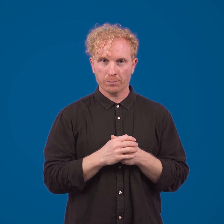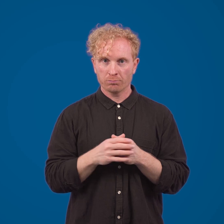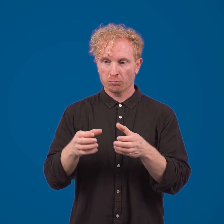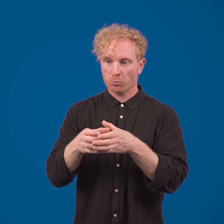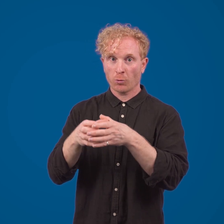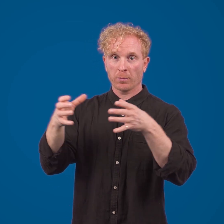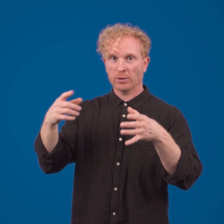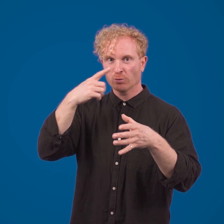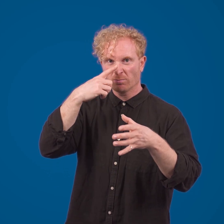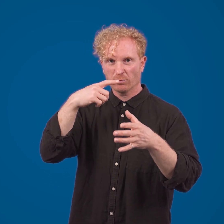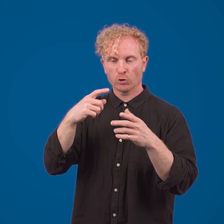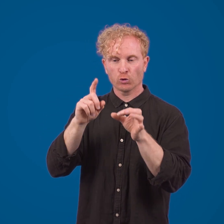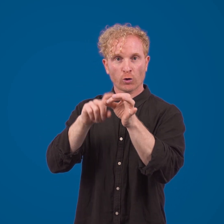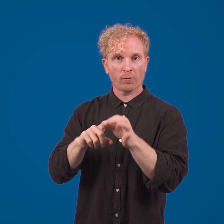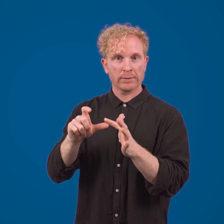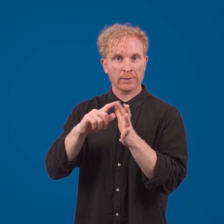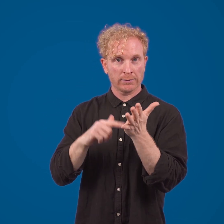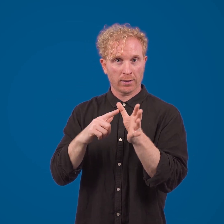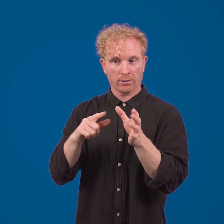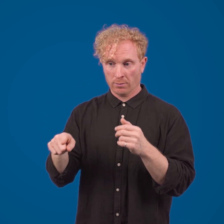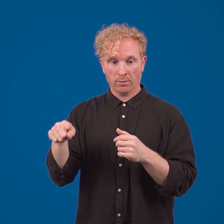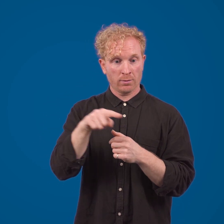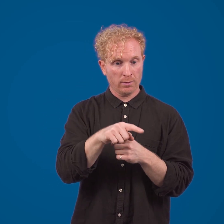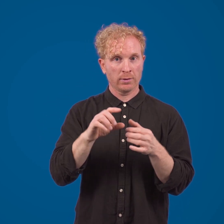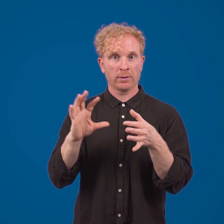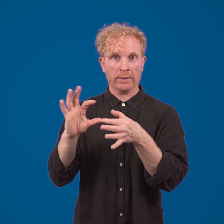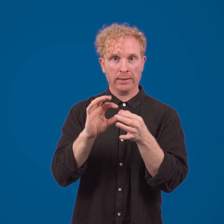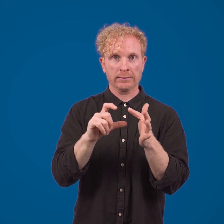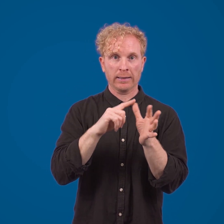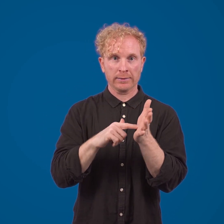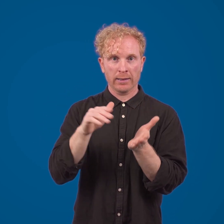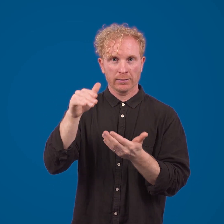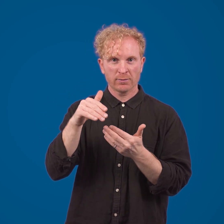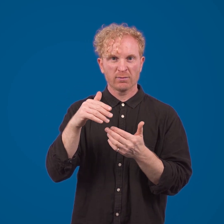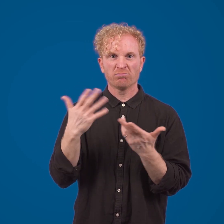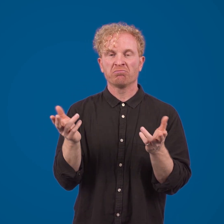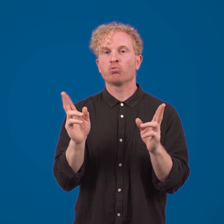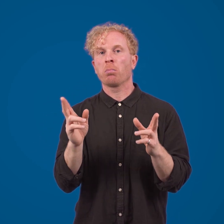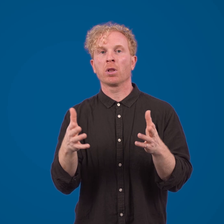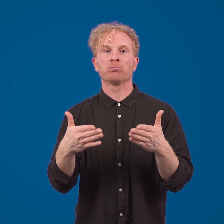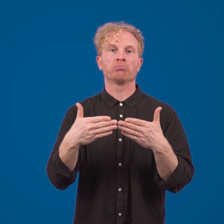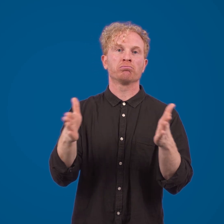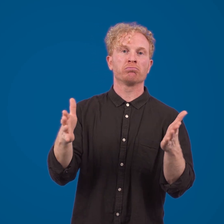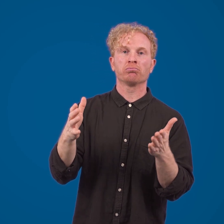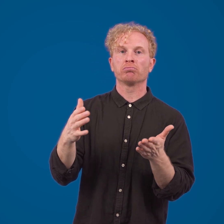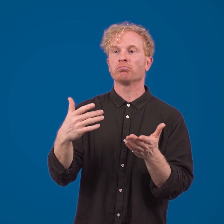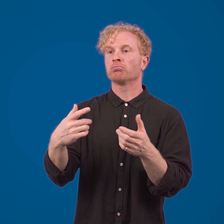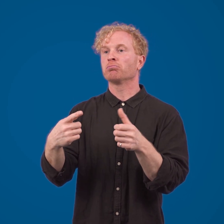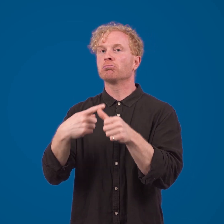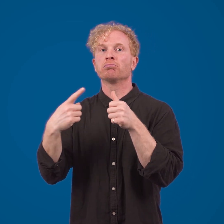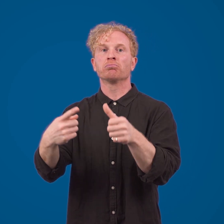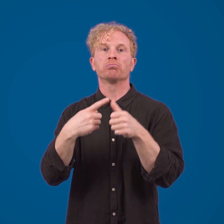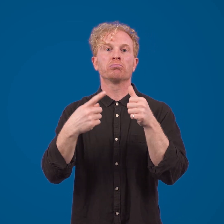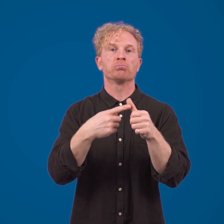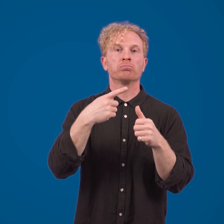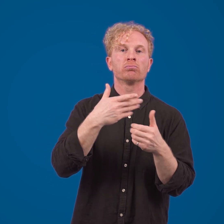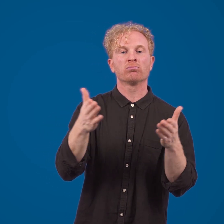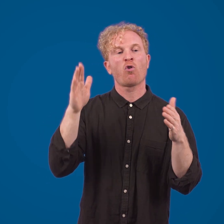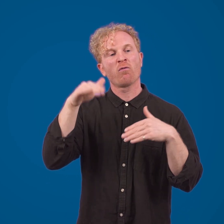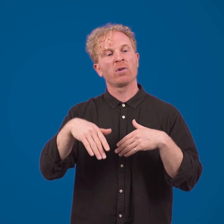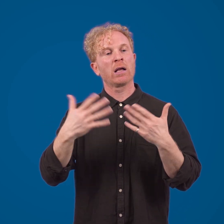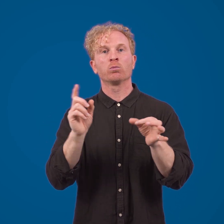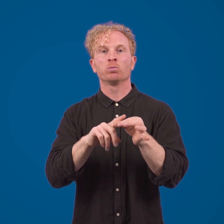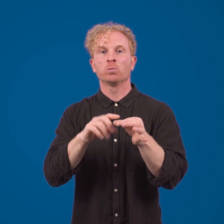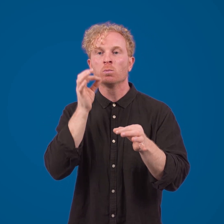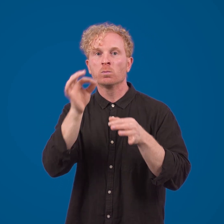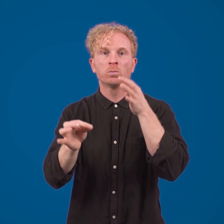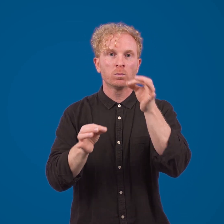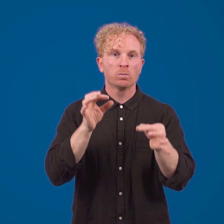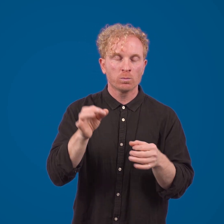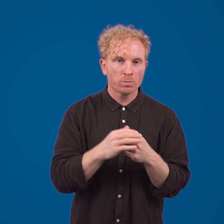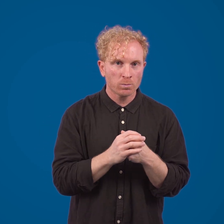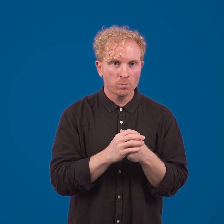Population survey data is data collected from a typical sample of respondents on a given topic.